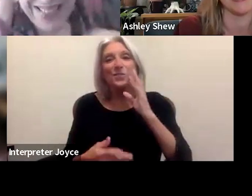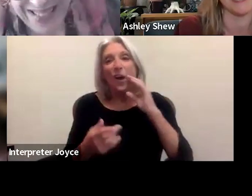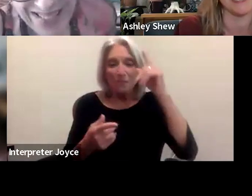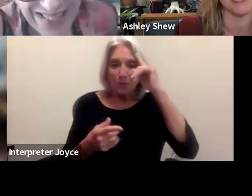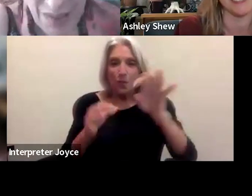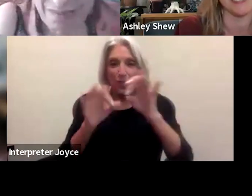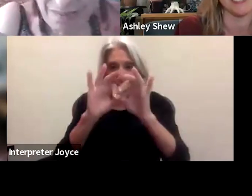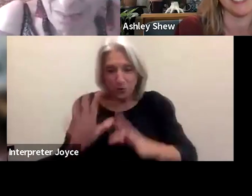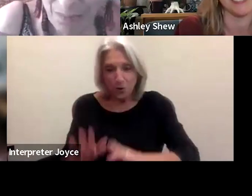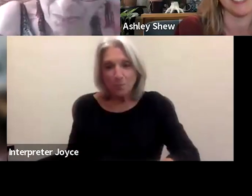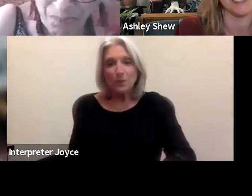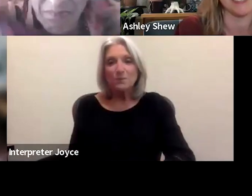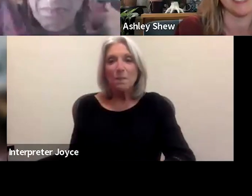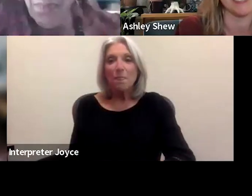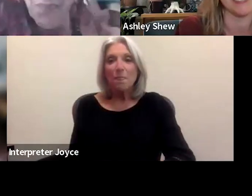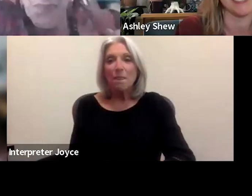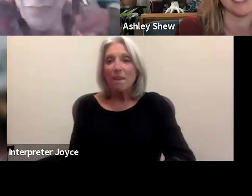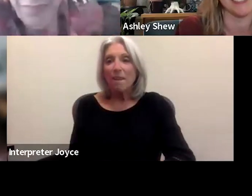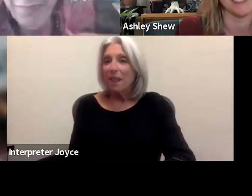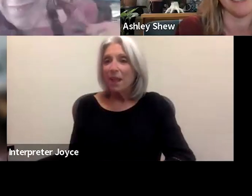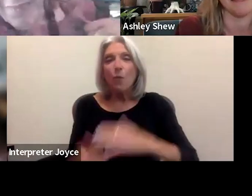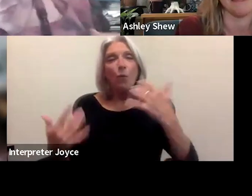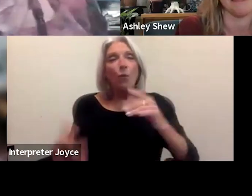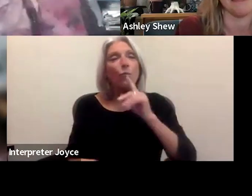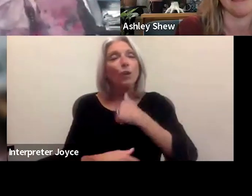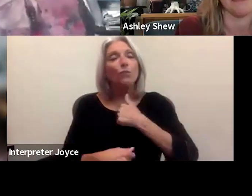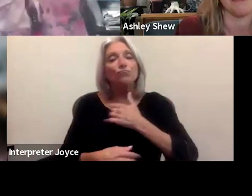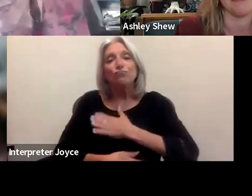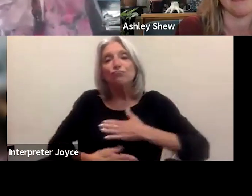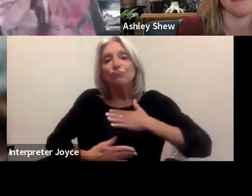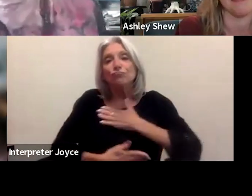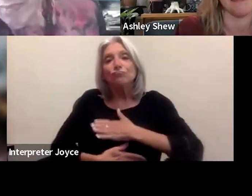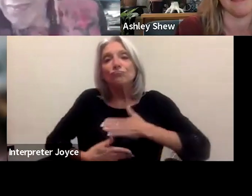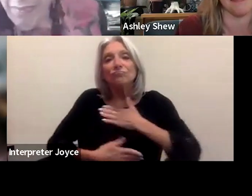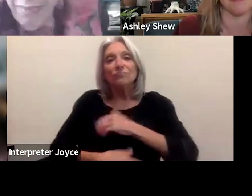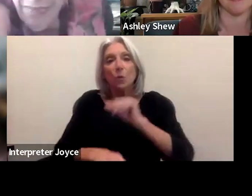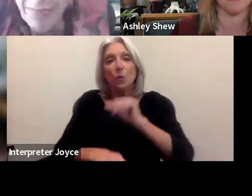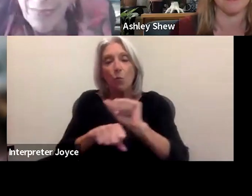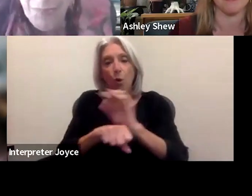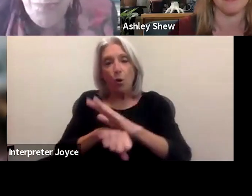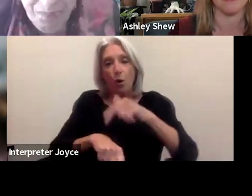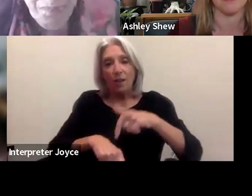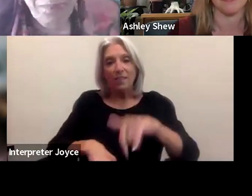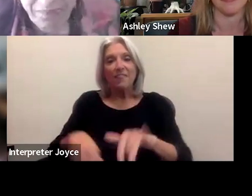And it was just-- it was such a pleasure working on this session together and hosting it.